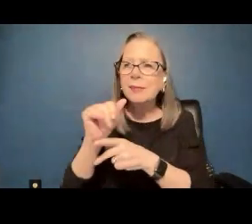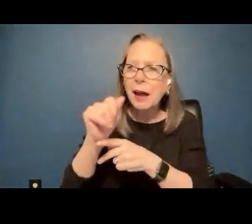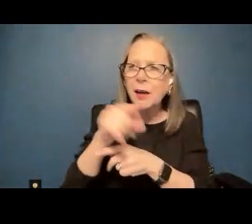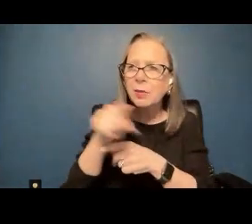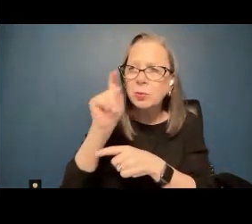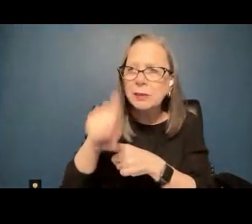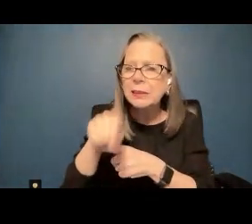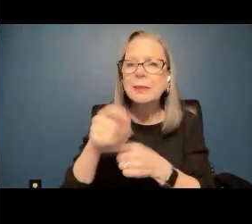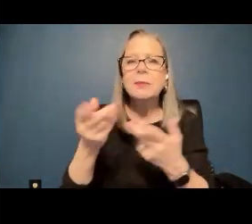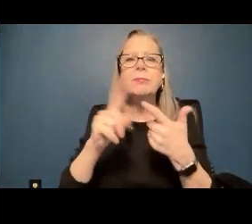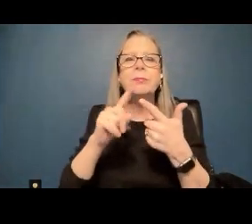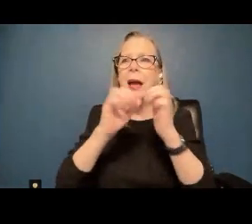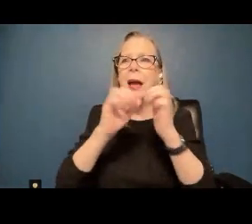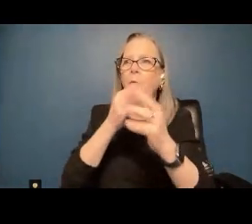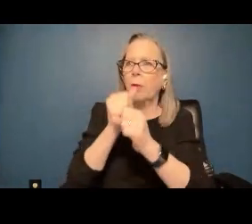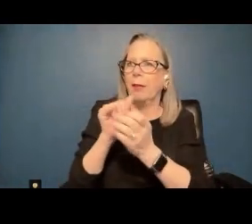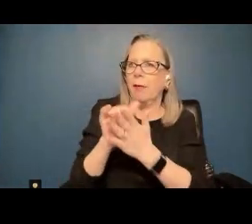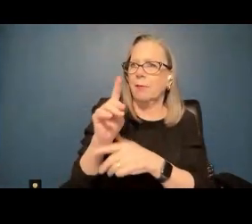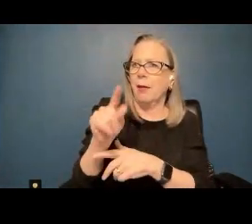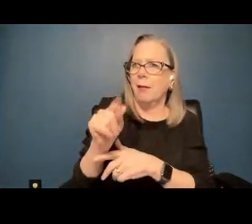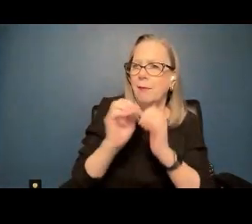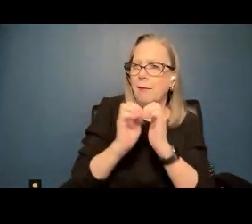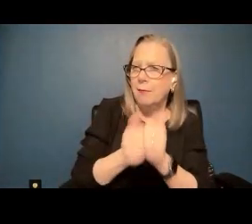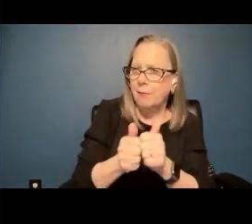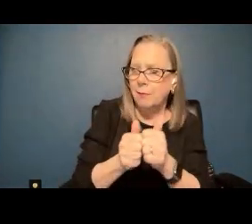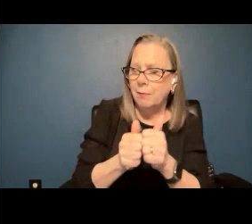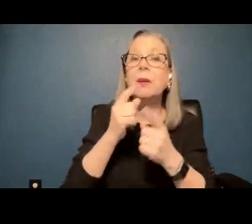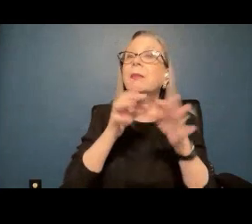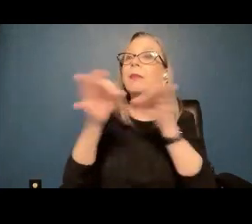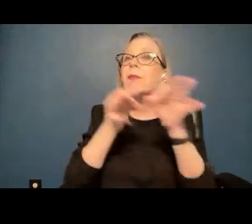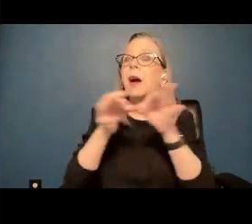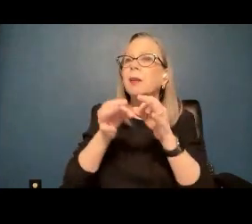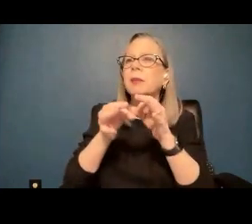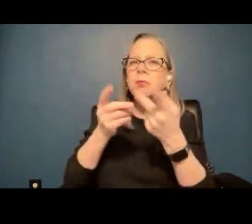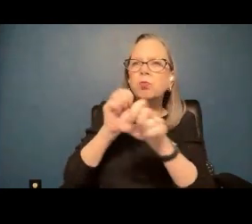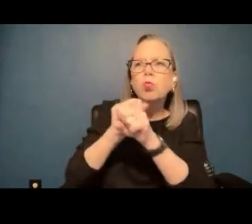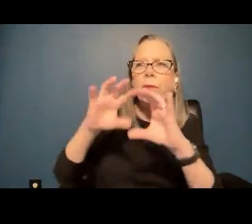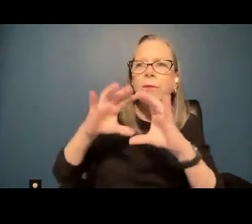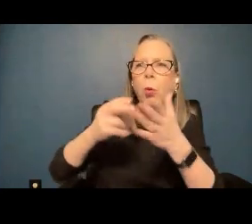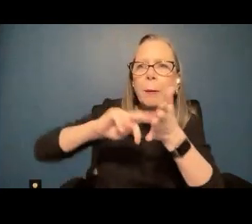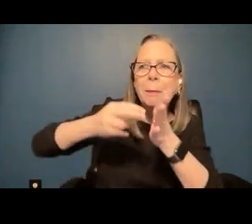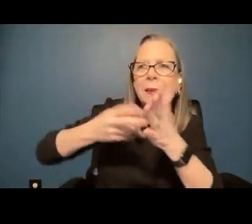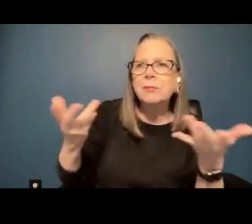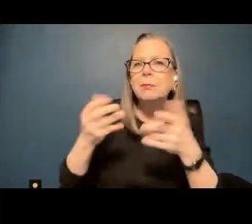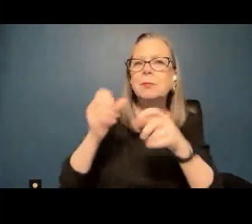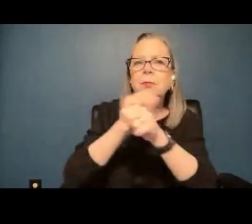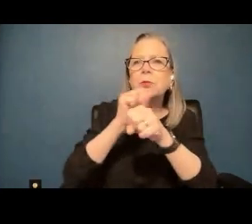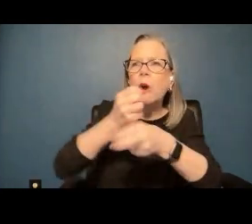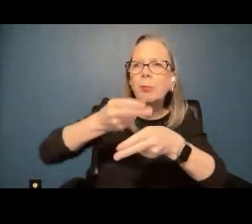And also by defining the workforce based on job title, service settings, programs, and employment relationships.